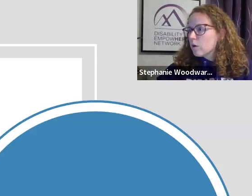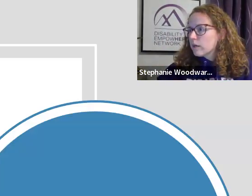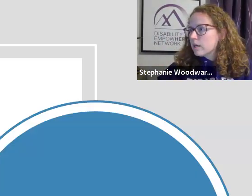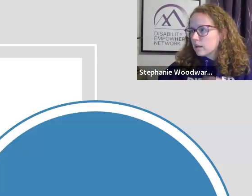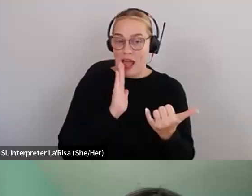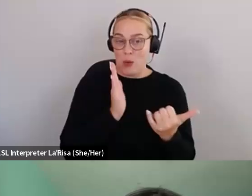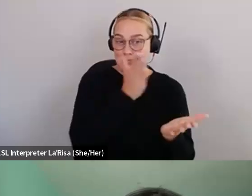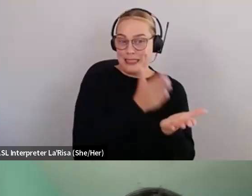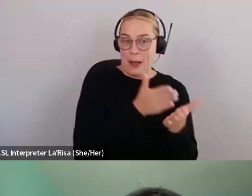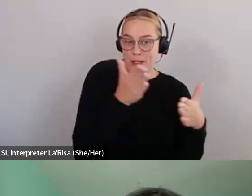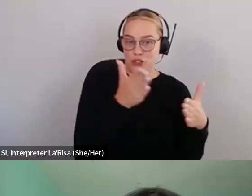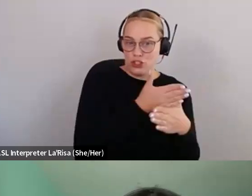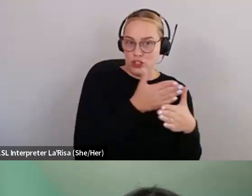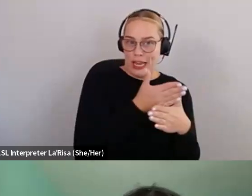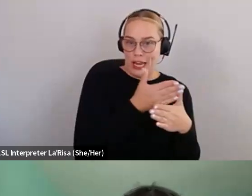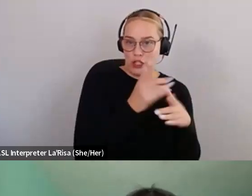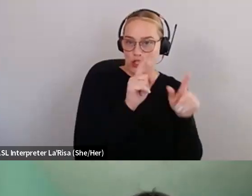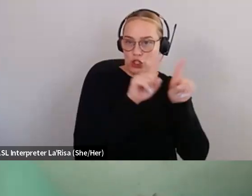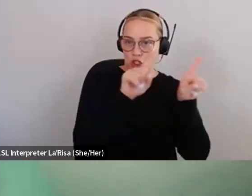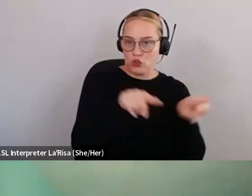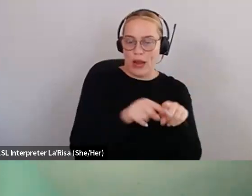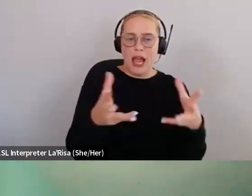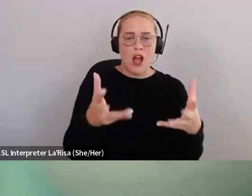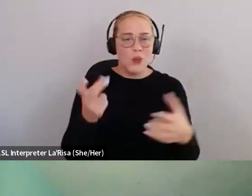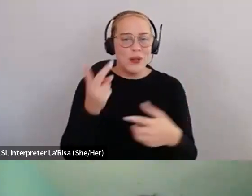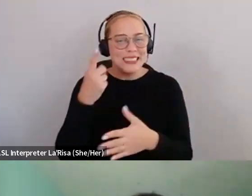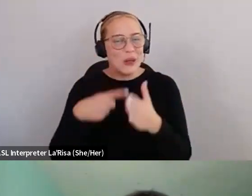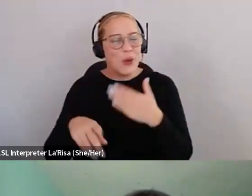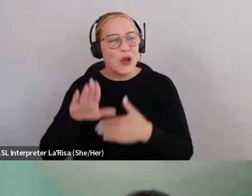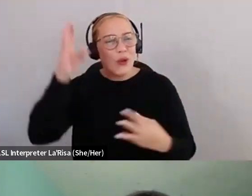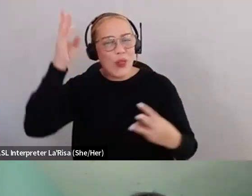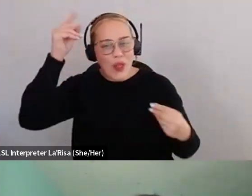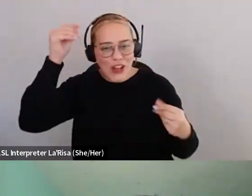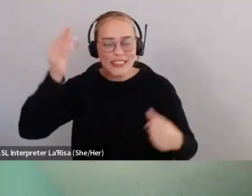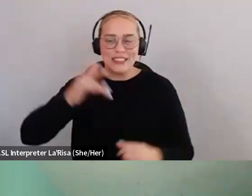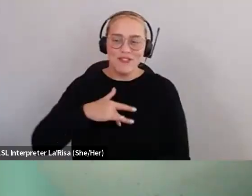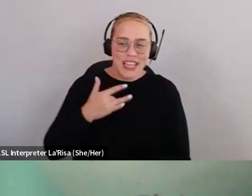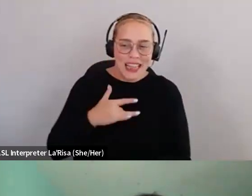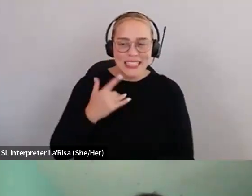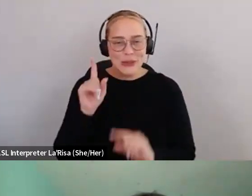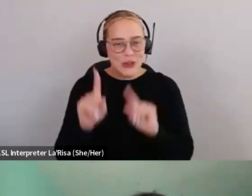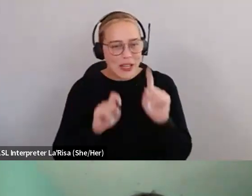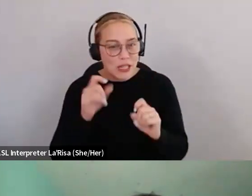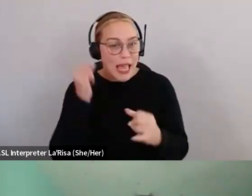accommodations would you suggest if any? I'm going to quickly stop sharing